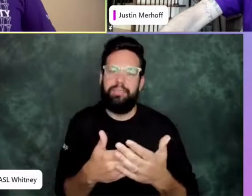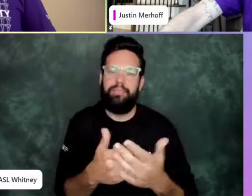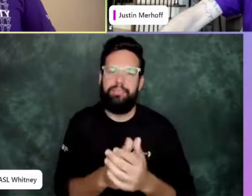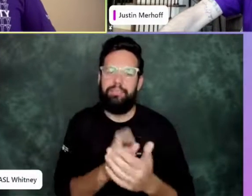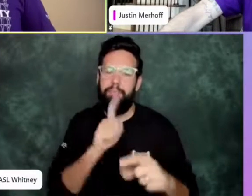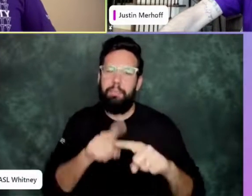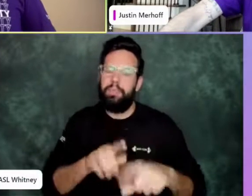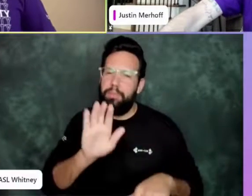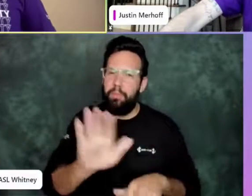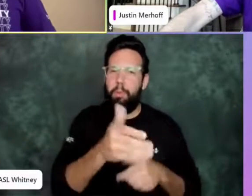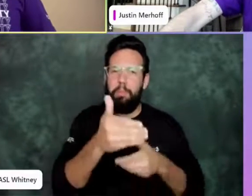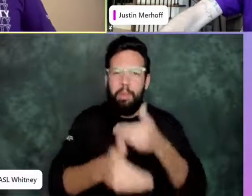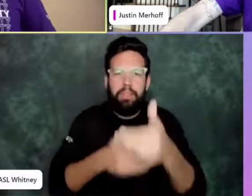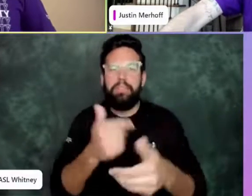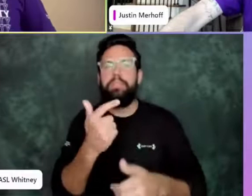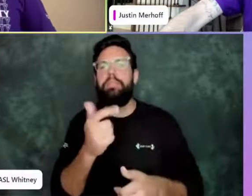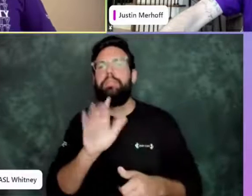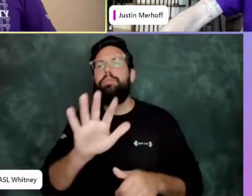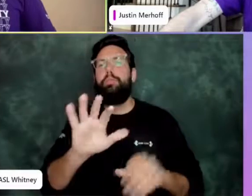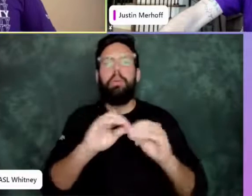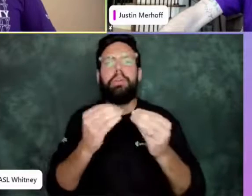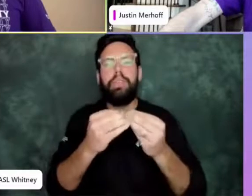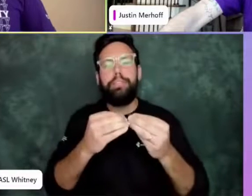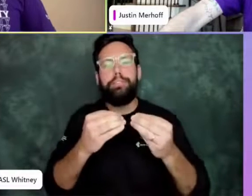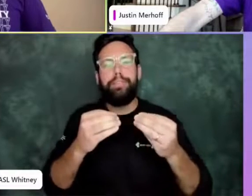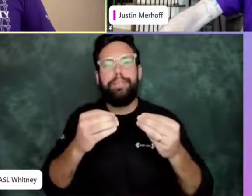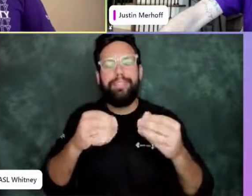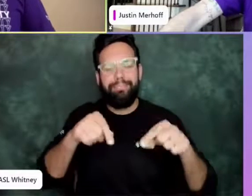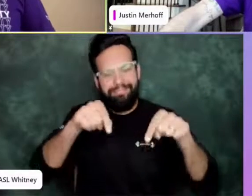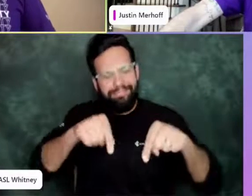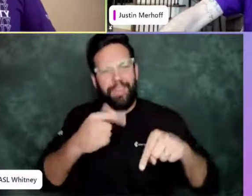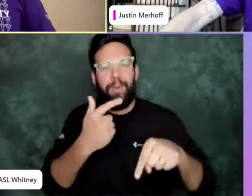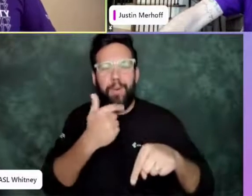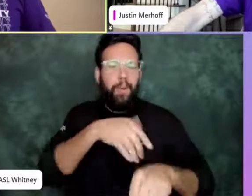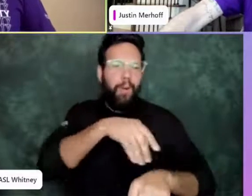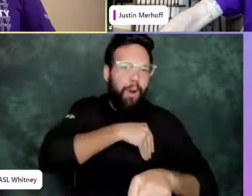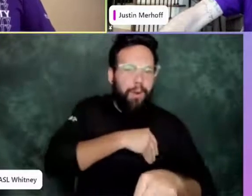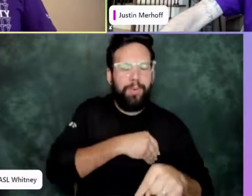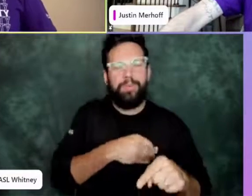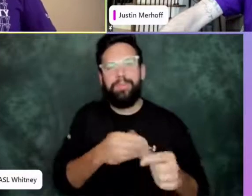who owns what, how you wanna, there's a million different ways to skin the proverbial cat.